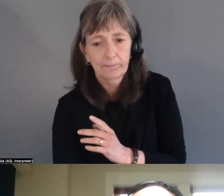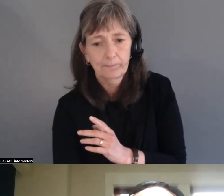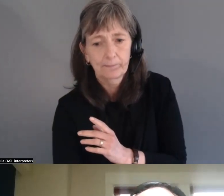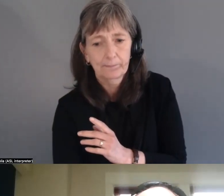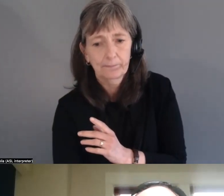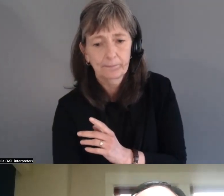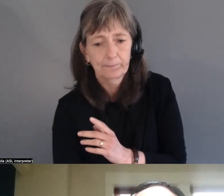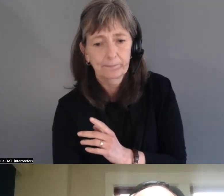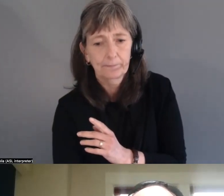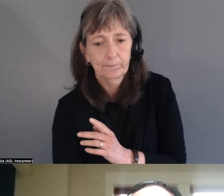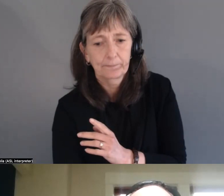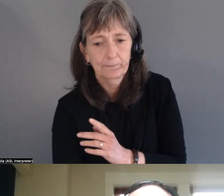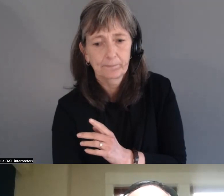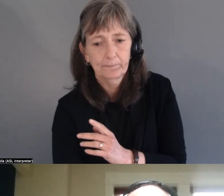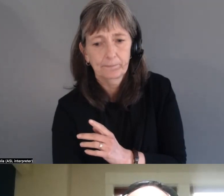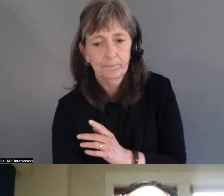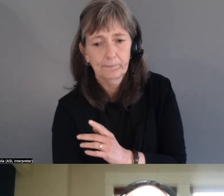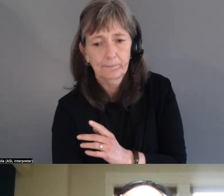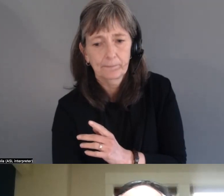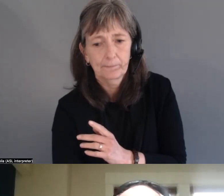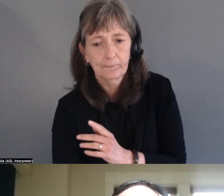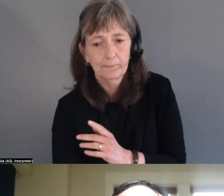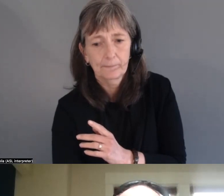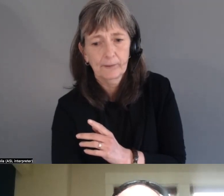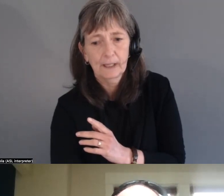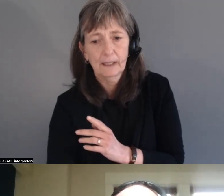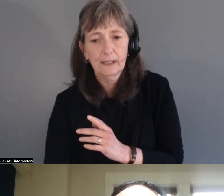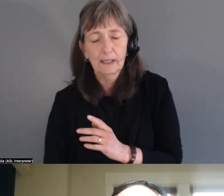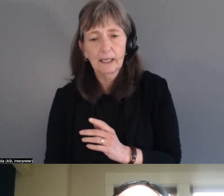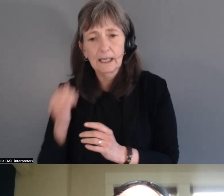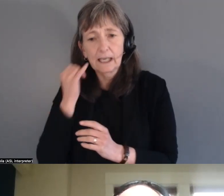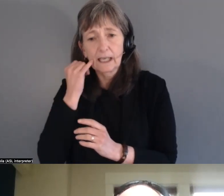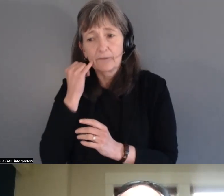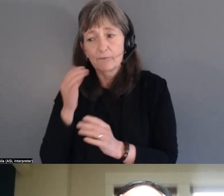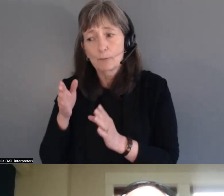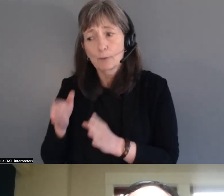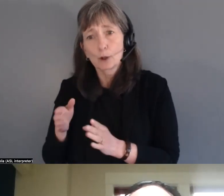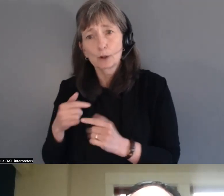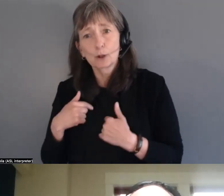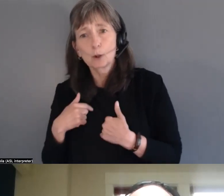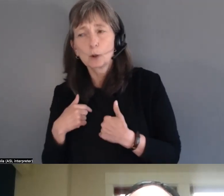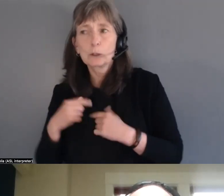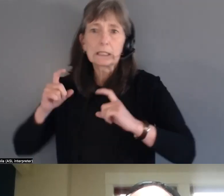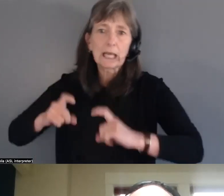gained some knowledge of it, with an expectation of how it might be used, should try and take any